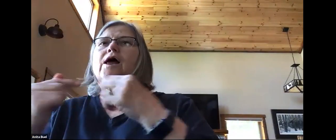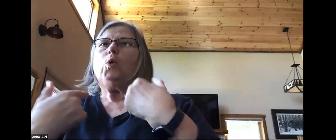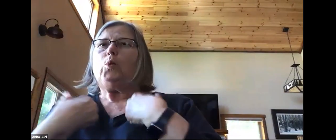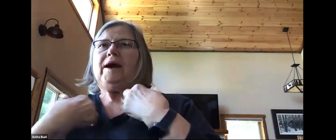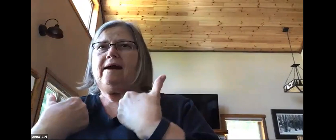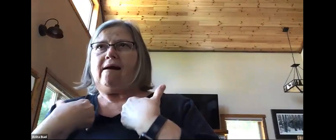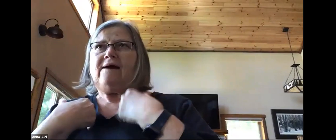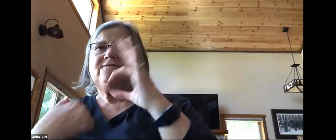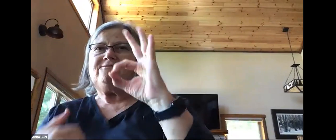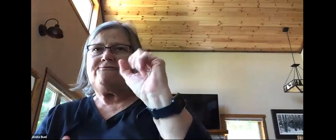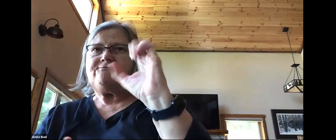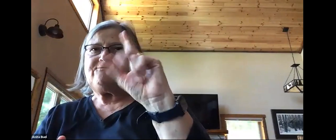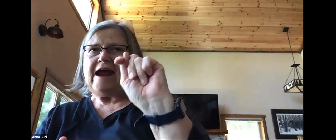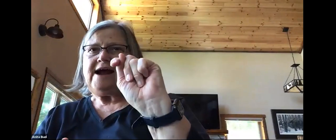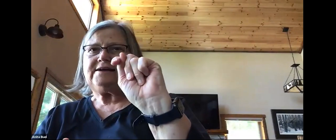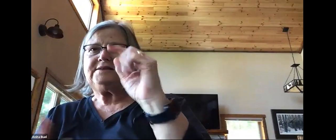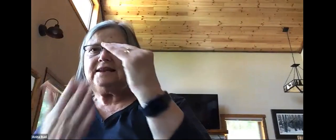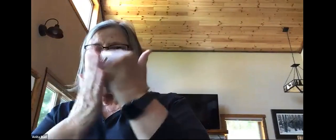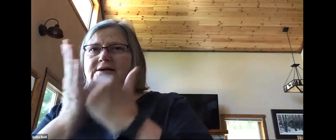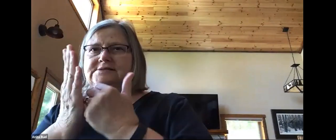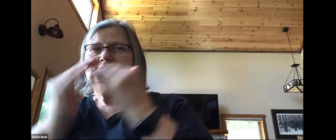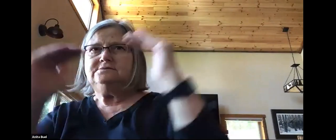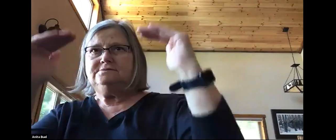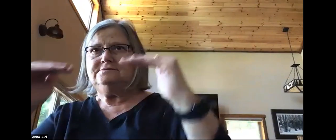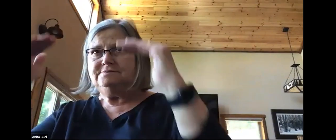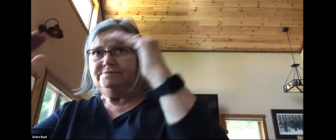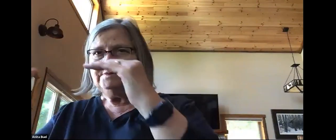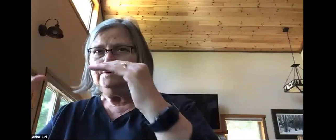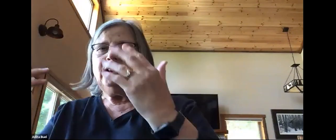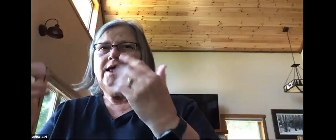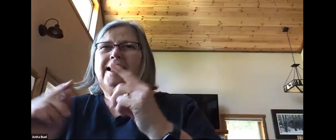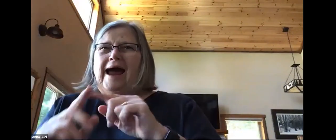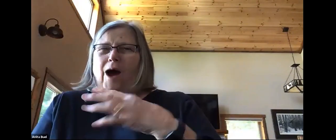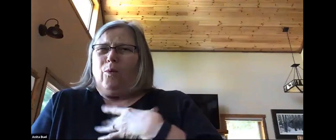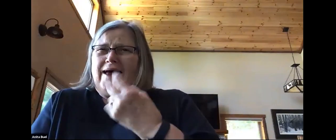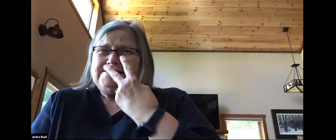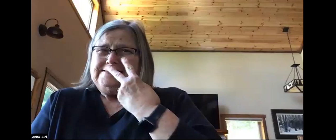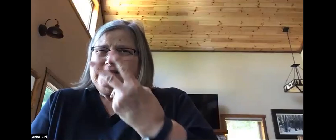I think -- I liked it in the 1960s when we had the fact sheet or the fact list.